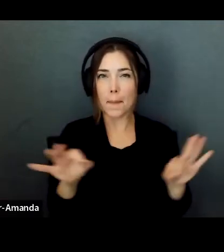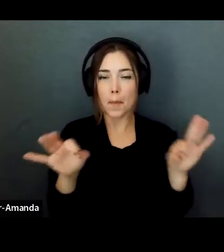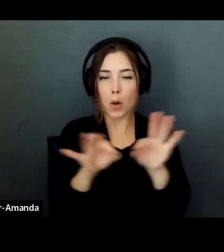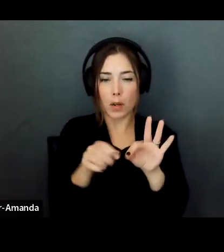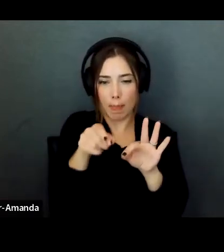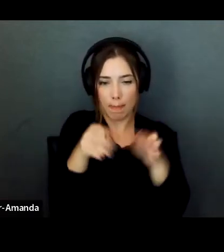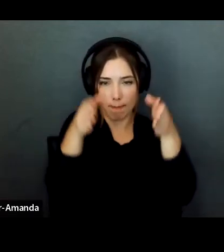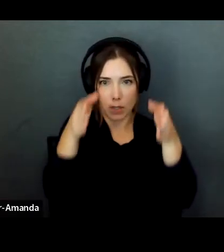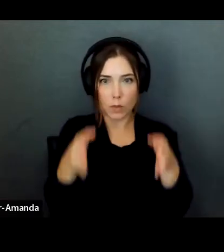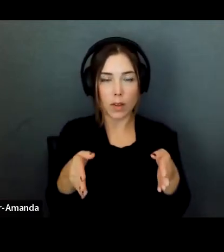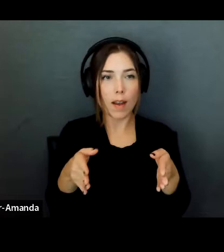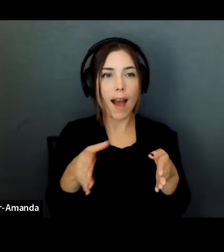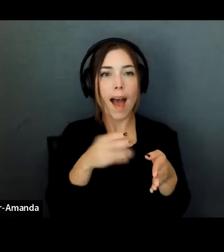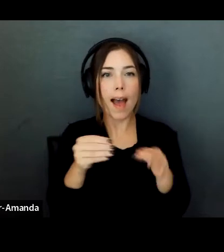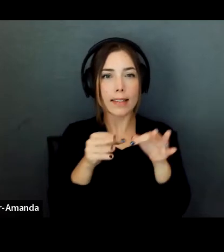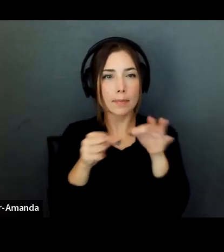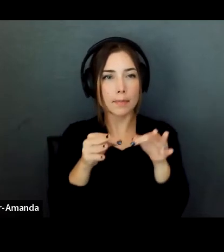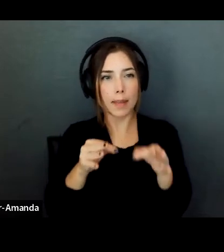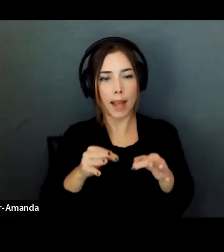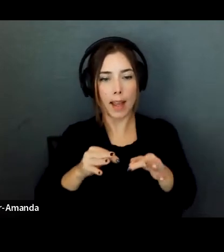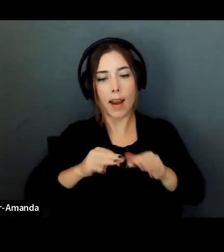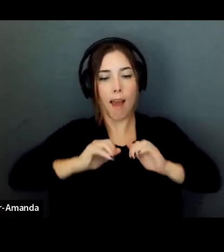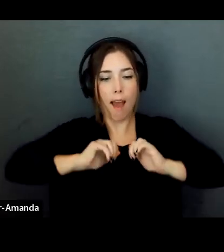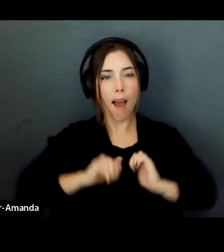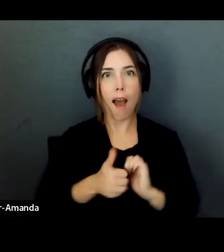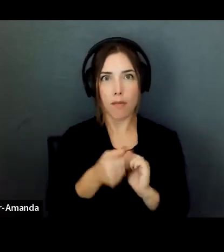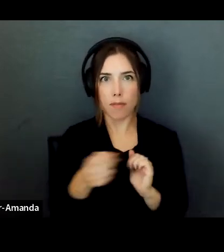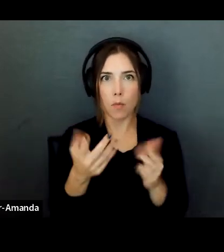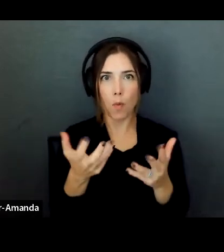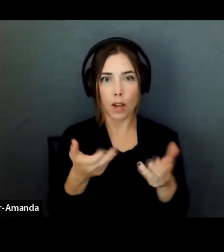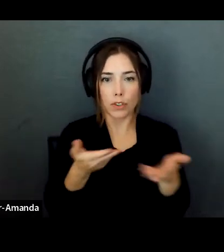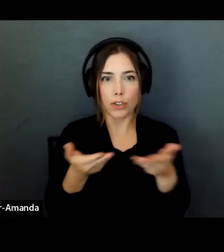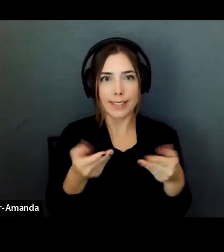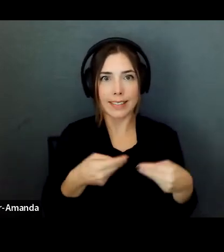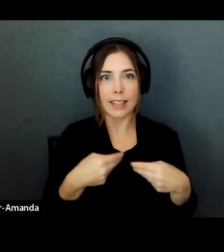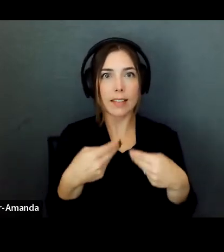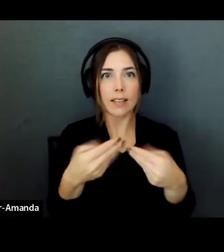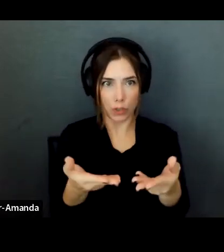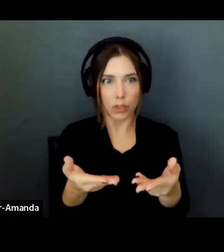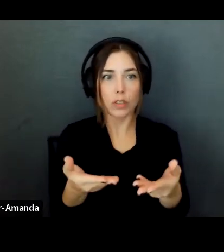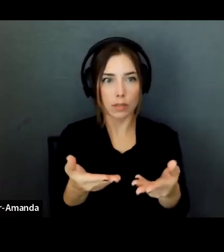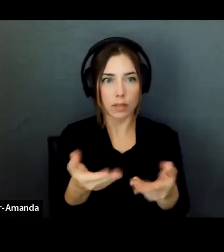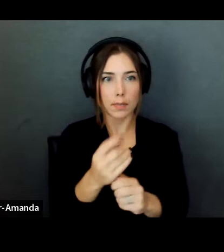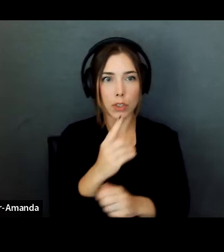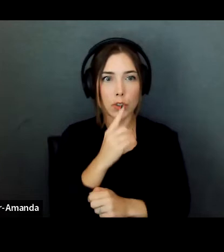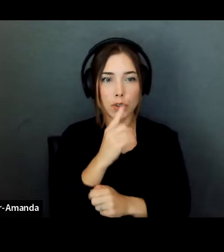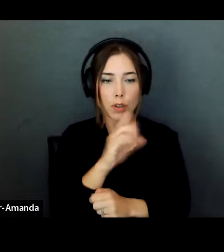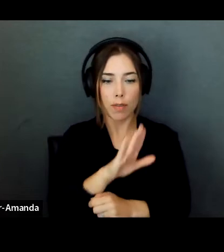want services delivered so that that is ensured.